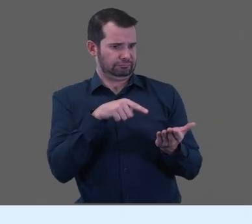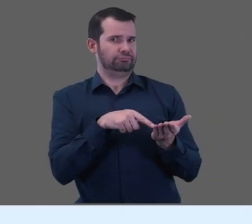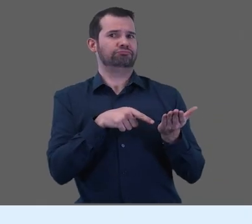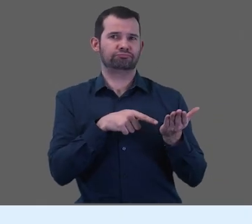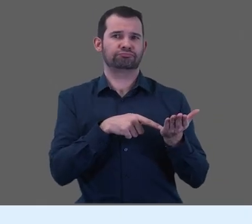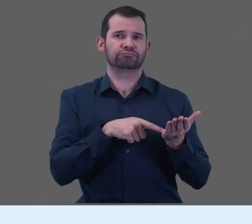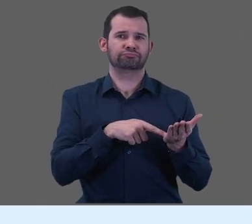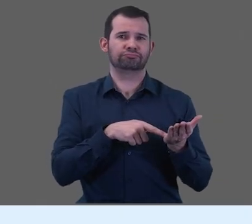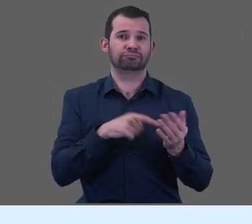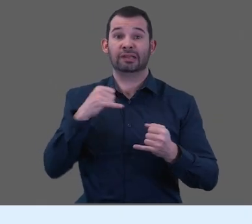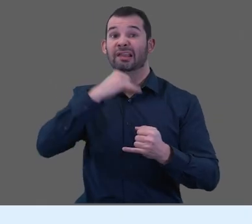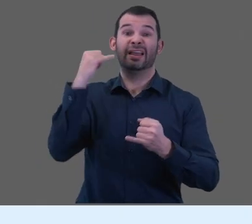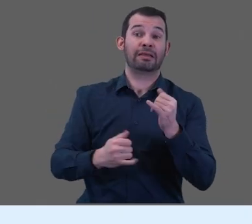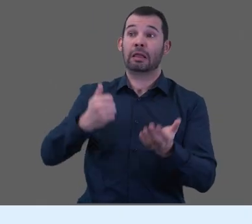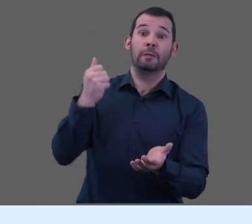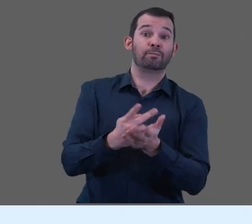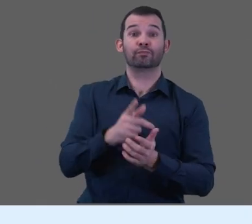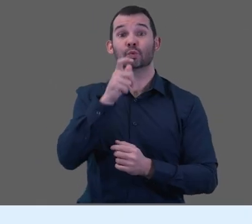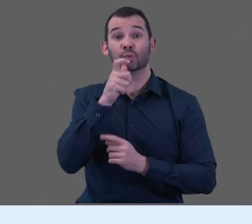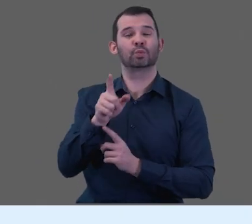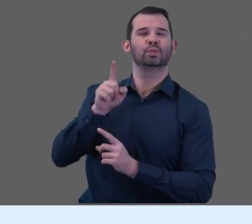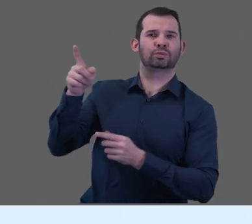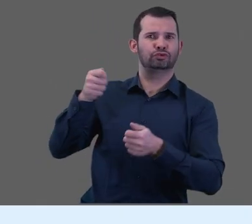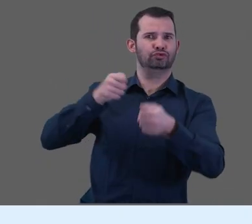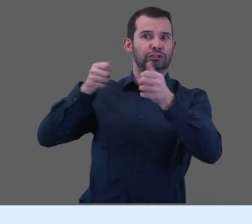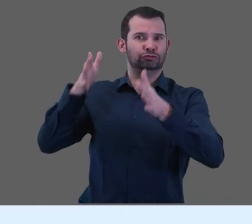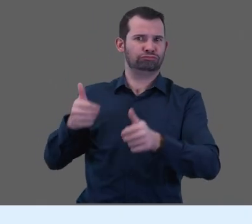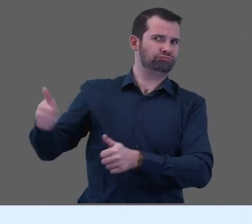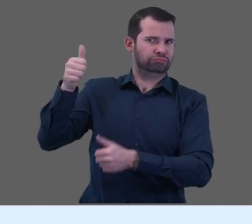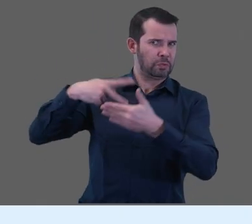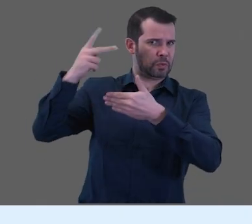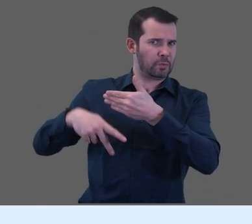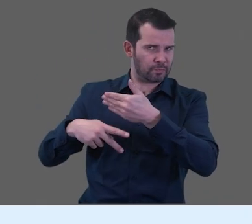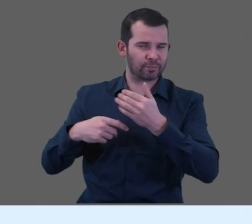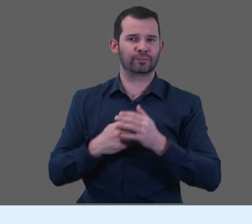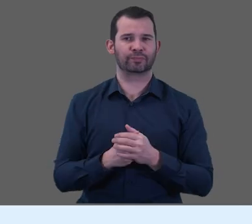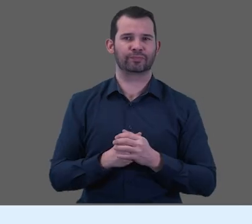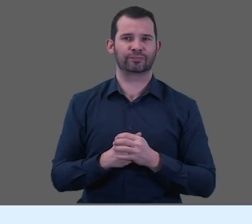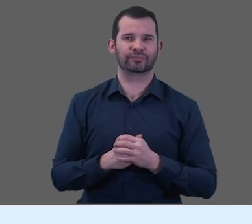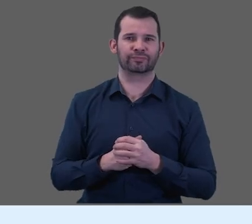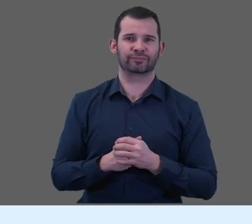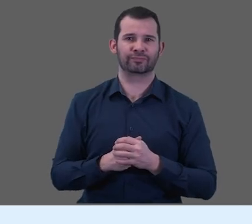based on the applications received, with final approval by the director of the program.